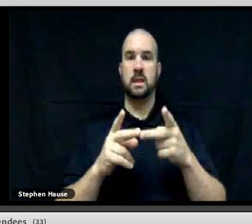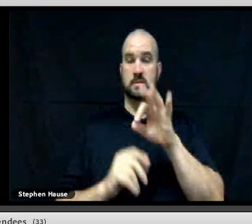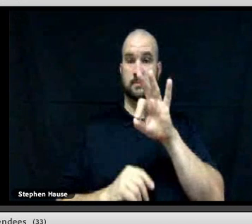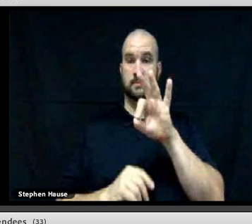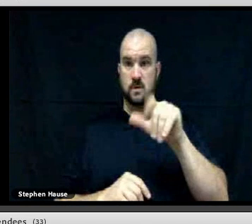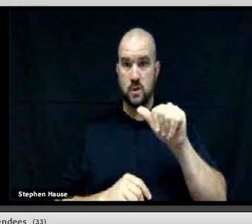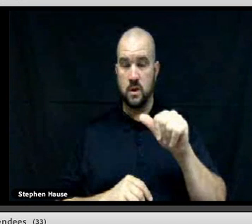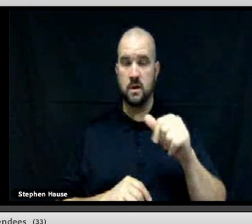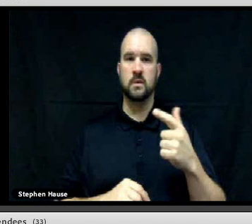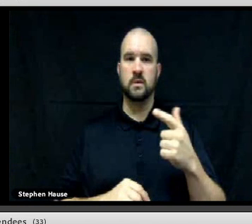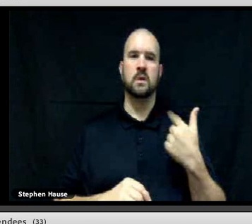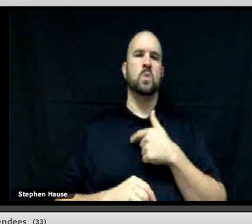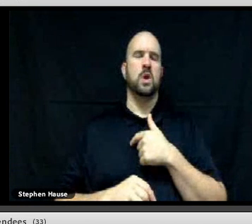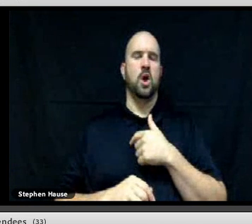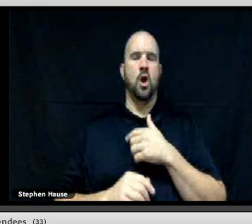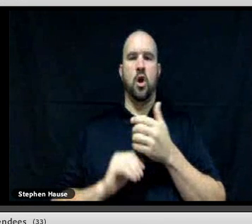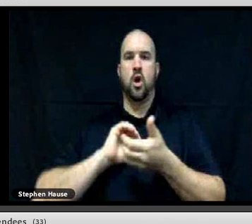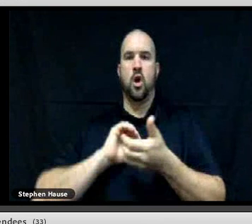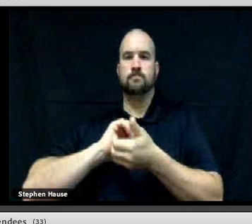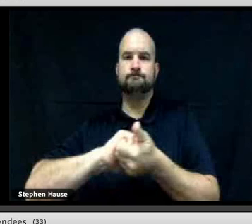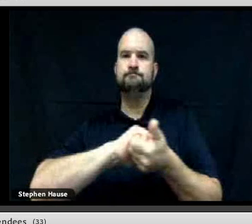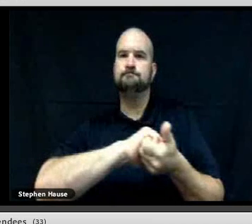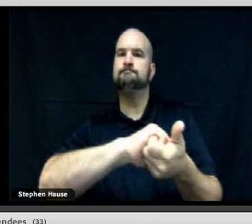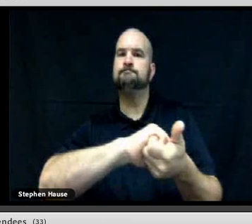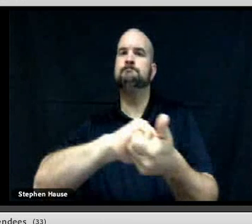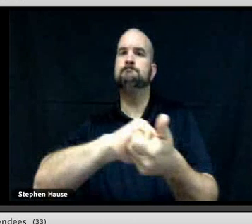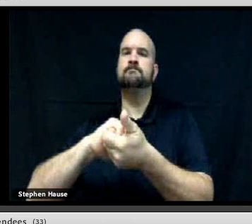collaboration around the state with some of our efforts and,